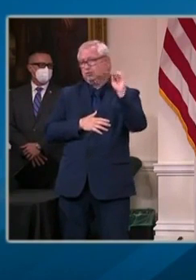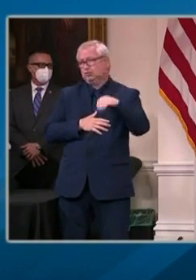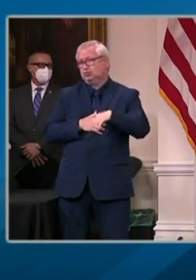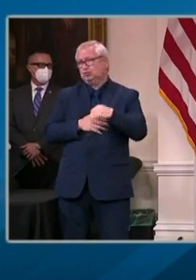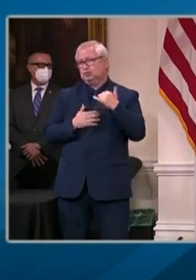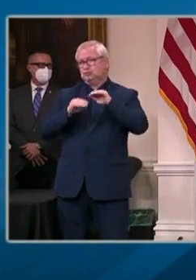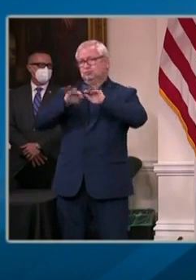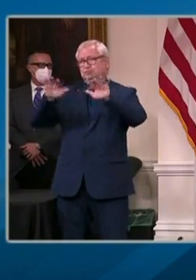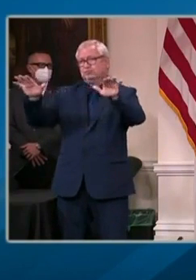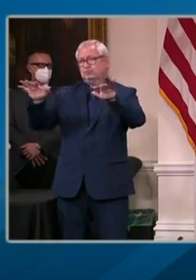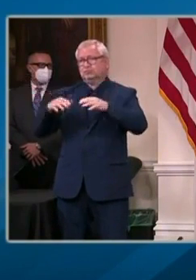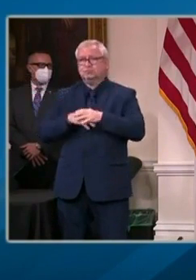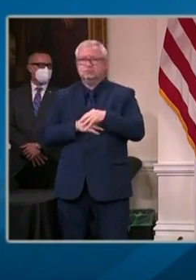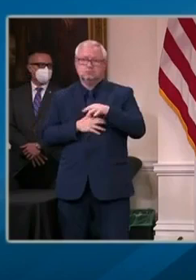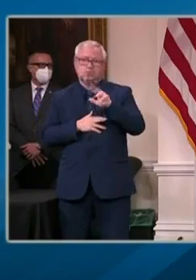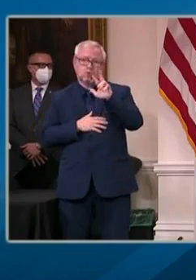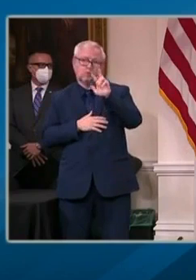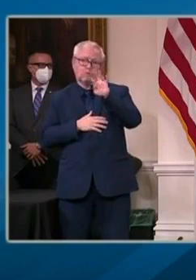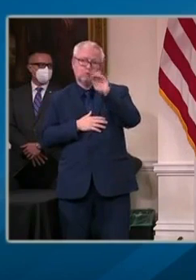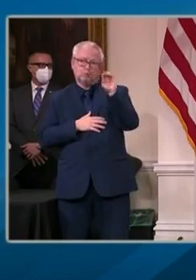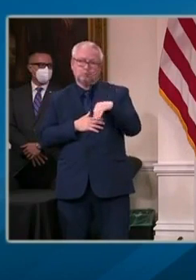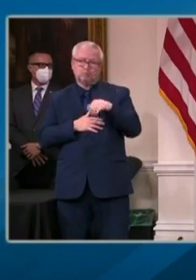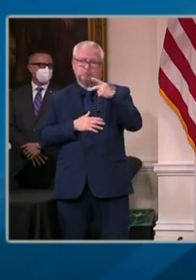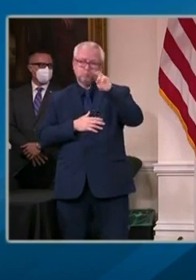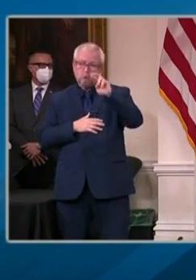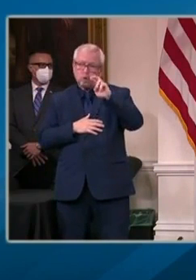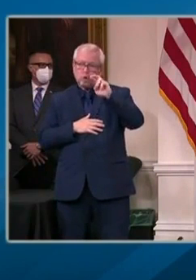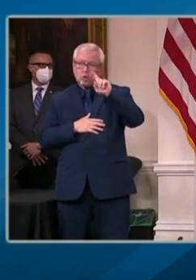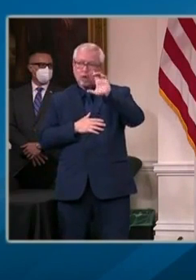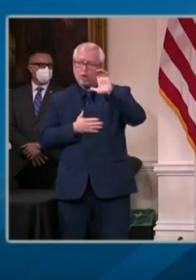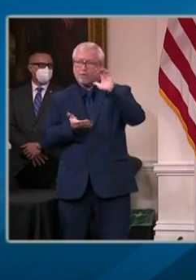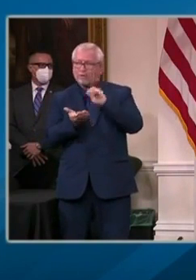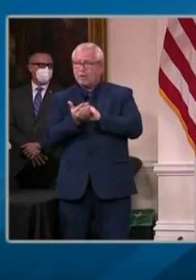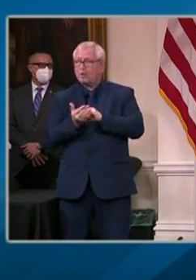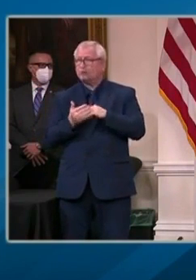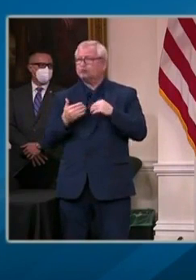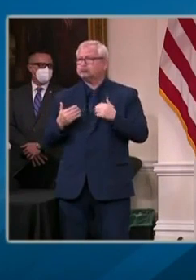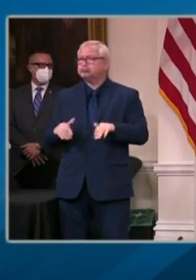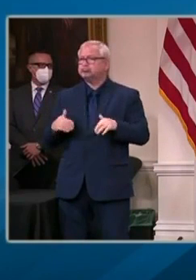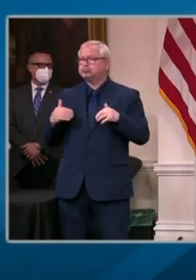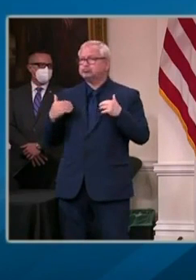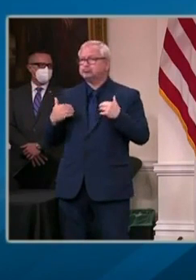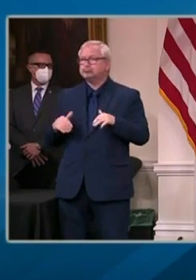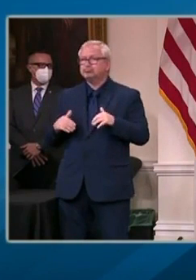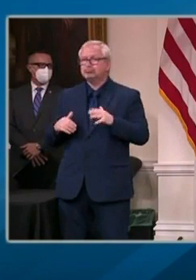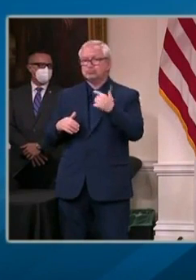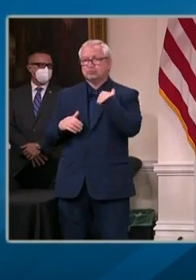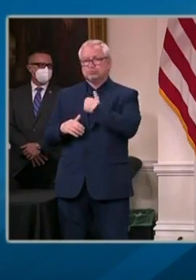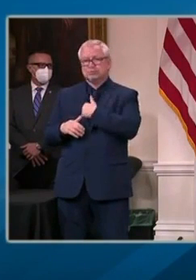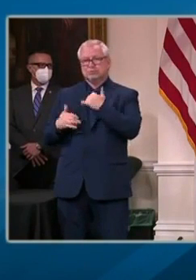MARYLAND'S SUN DAY POVERTY RATE IS 7.33%. THE CASE PER 100,NOW IS 34.4.